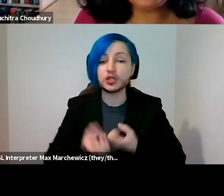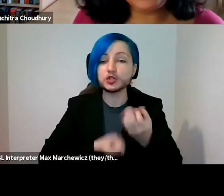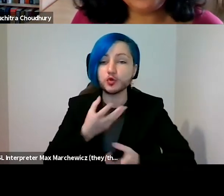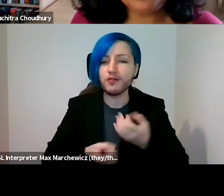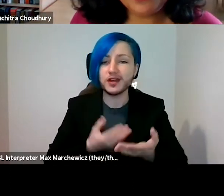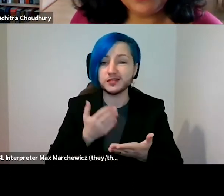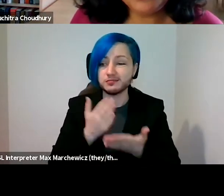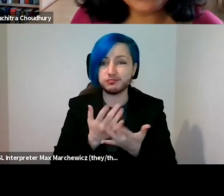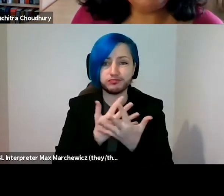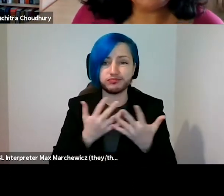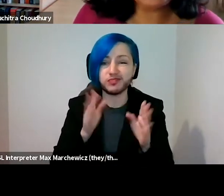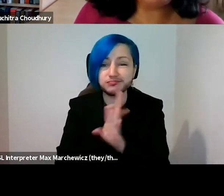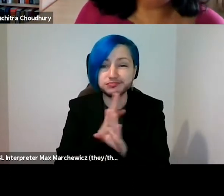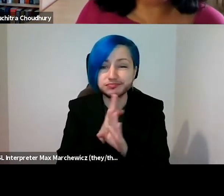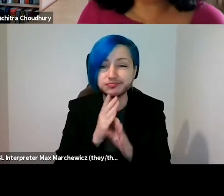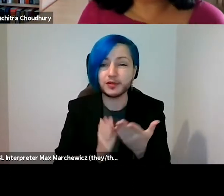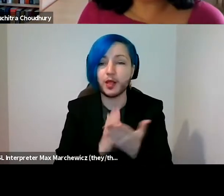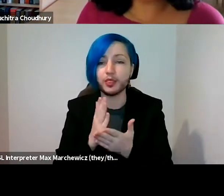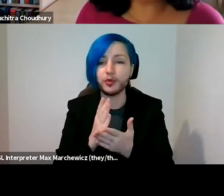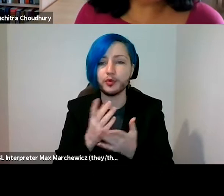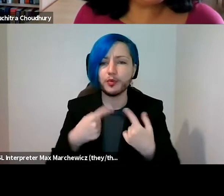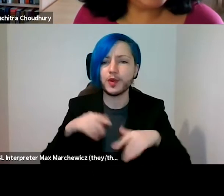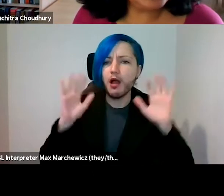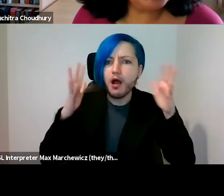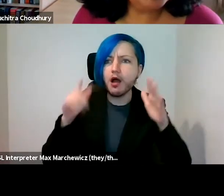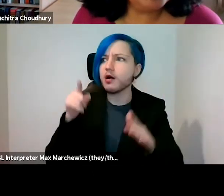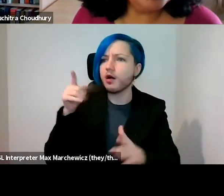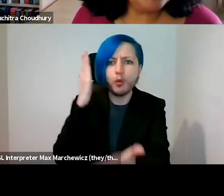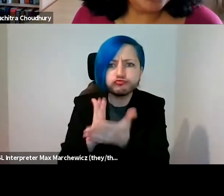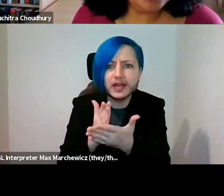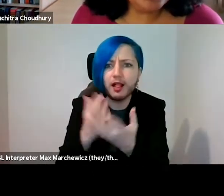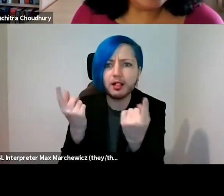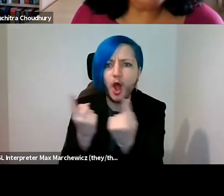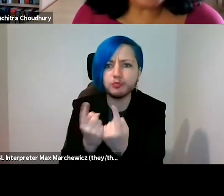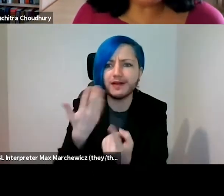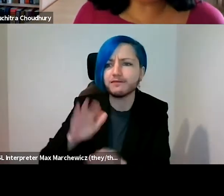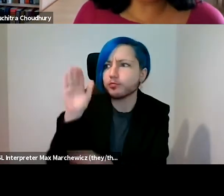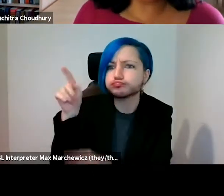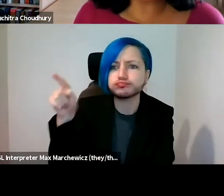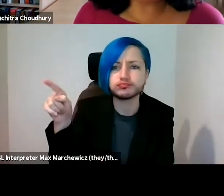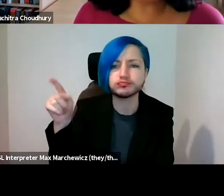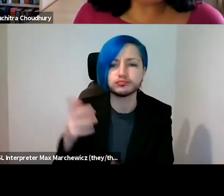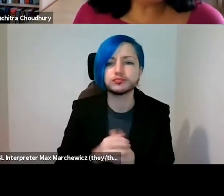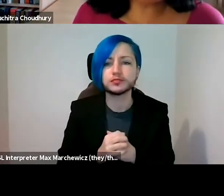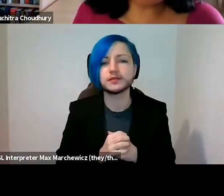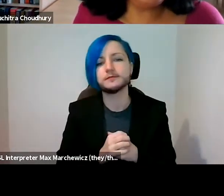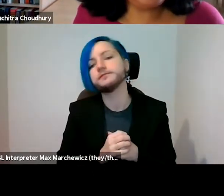in the glare of the celebrated aura around authenticity. So imitations are a wealth really,